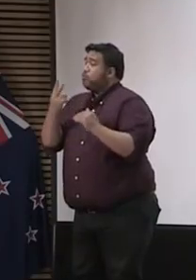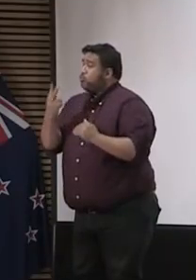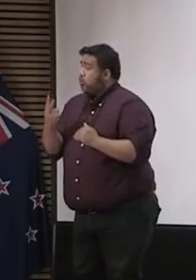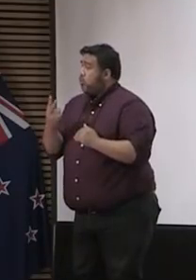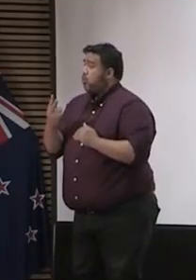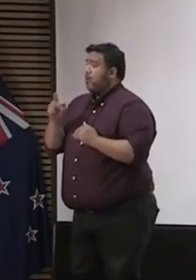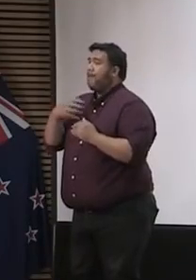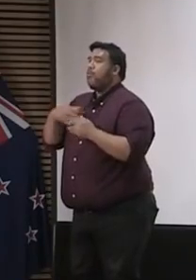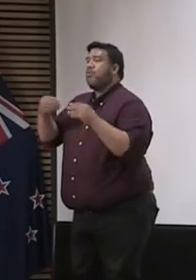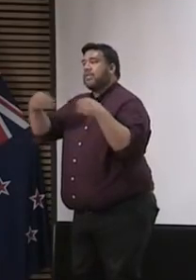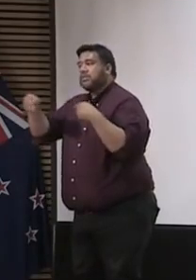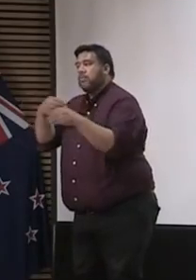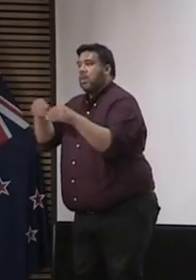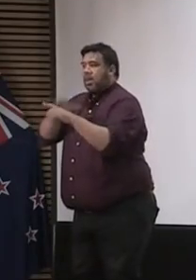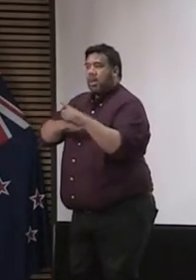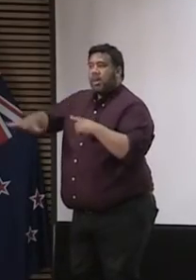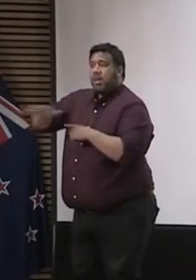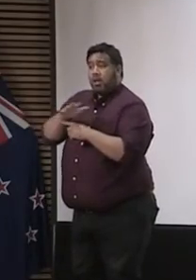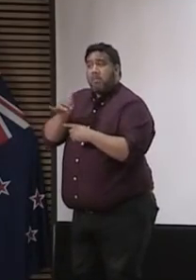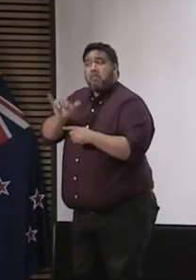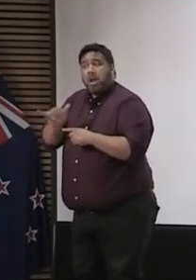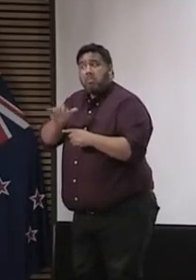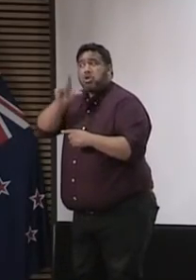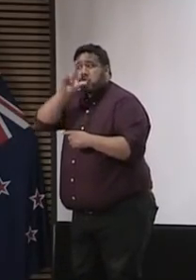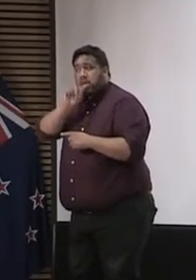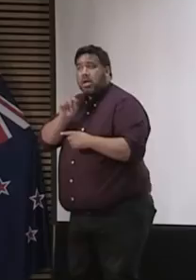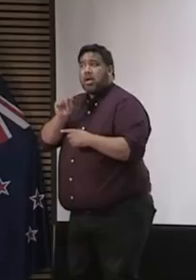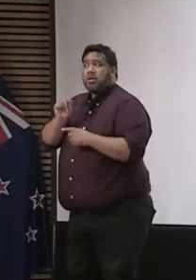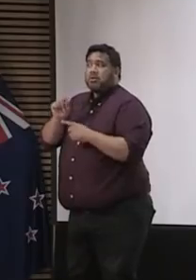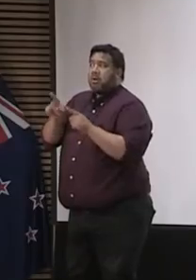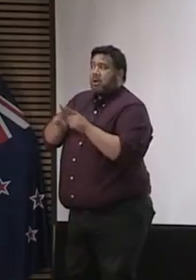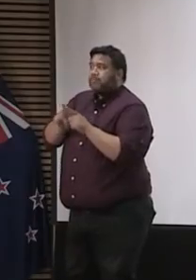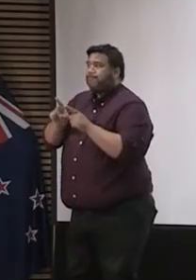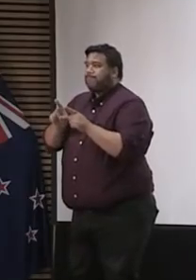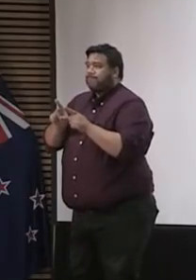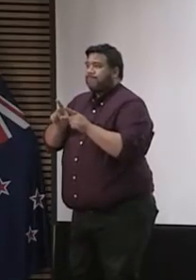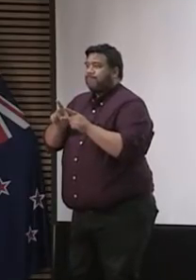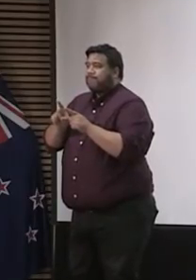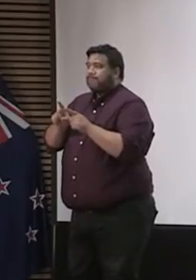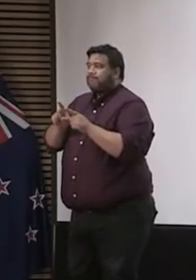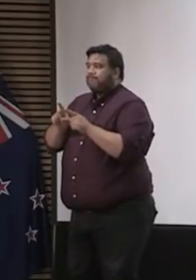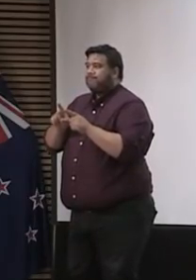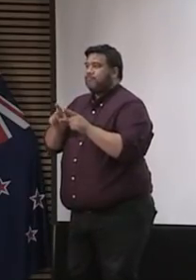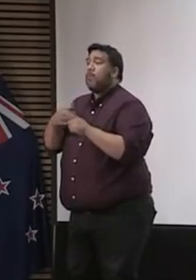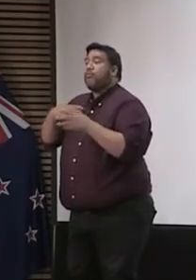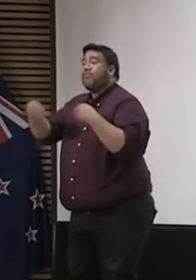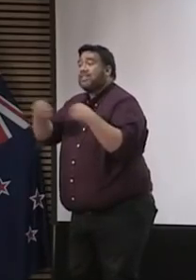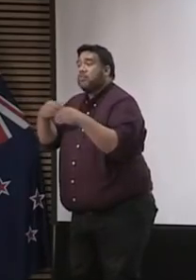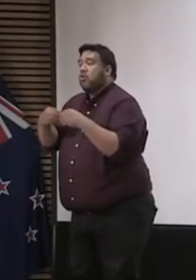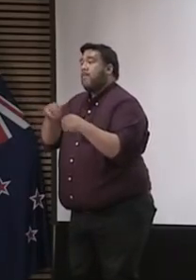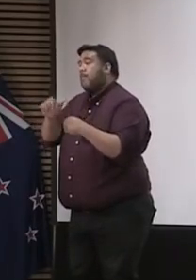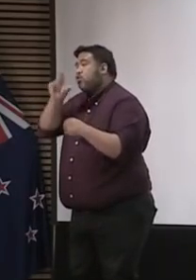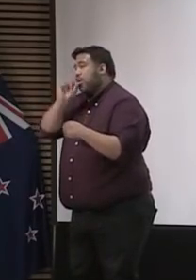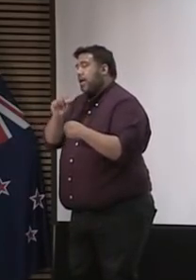It isa level where you can haveslightly more congregation inthe public than you can at